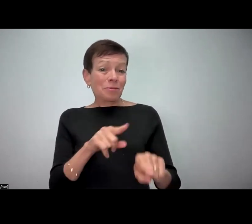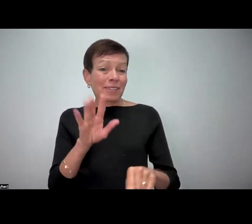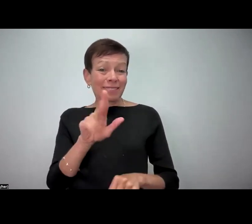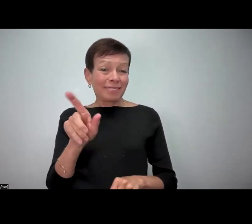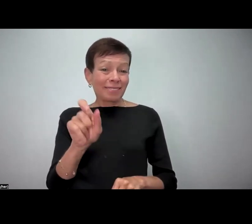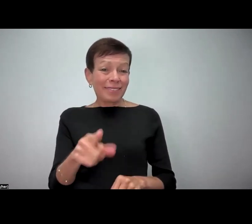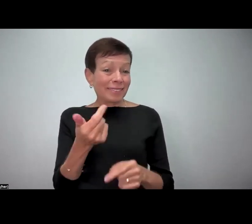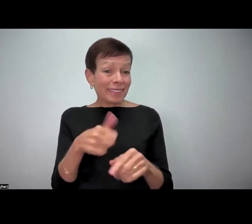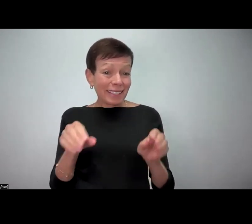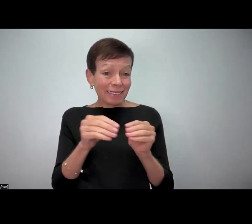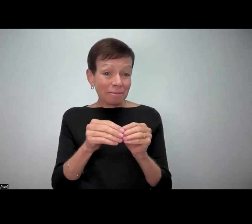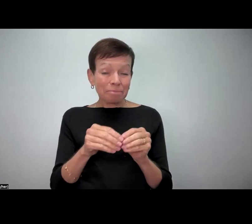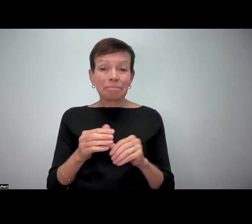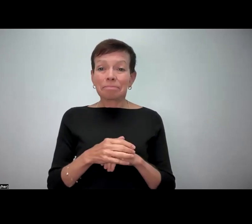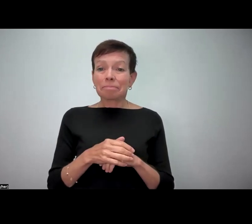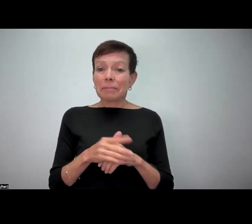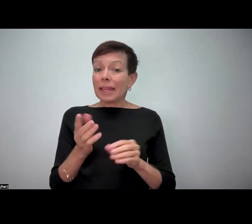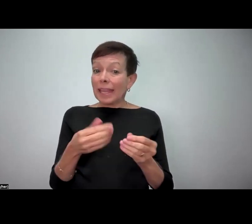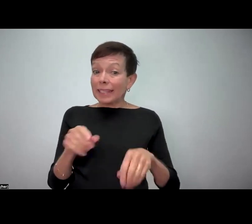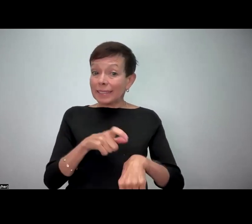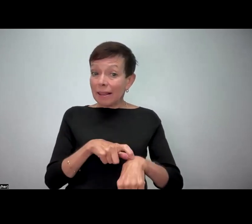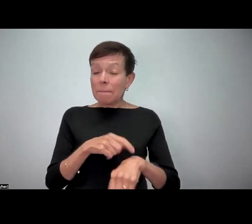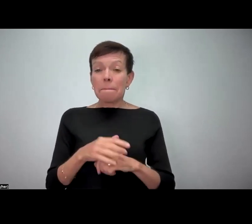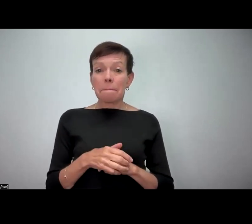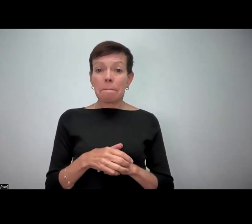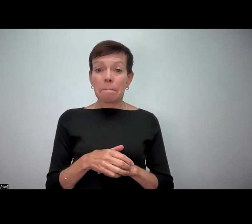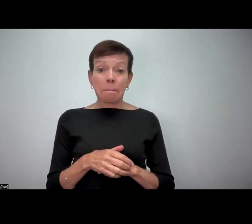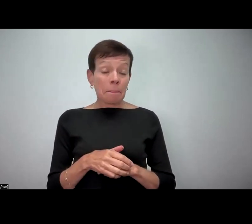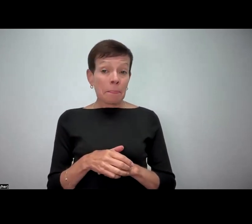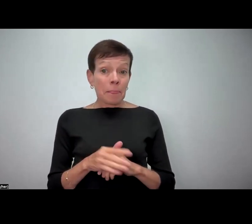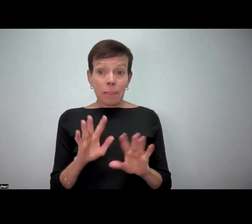All right. And if there isn't anything else, I will say thank you to everyone